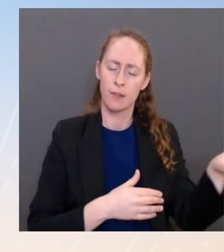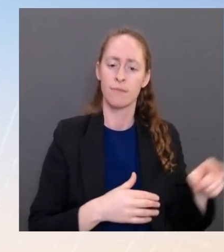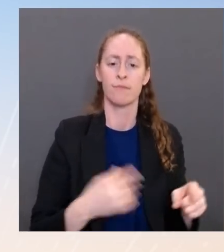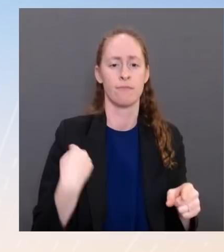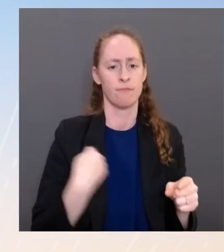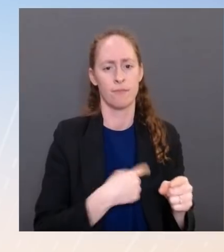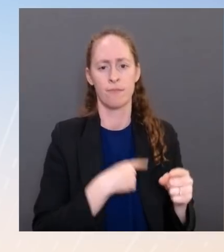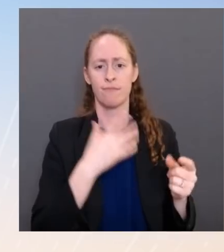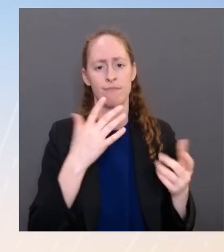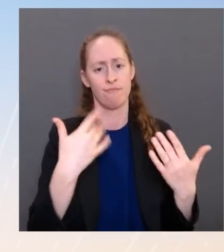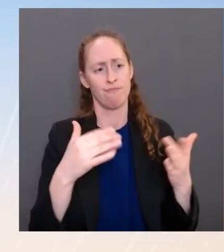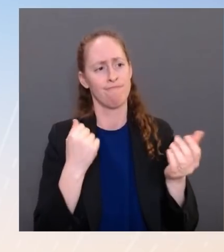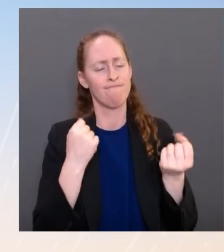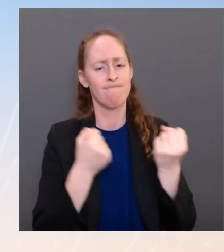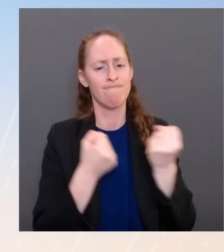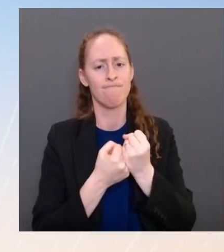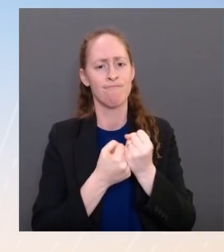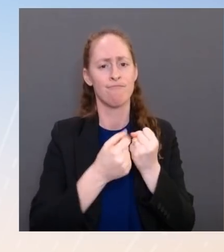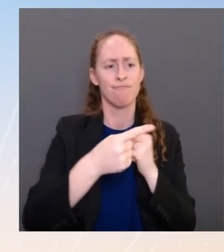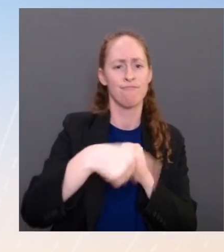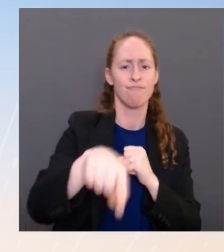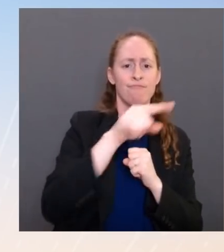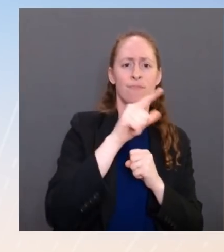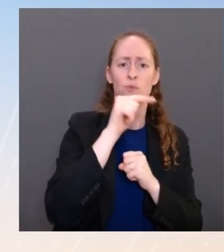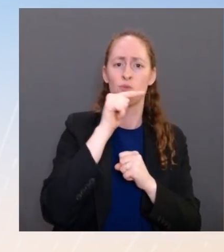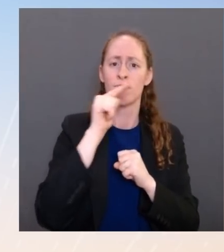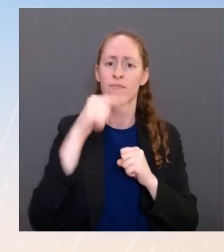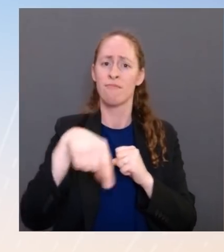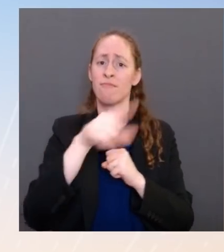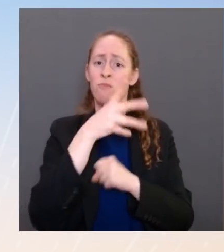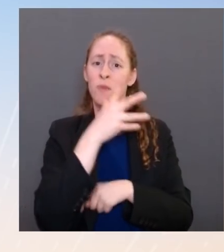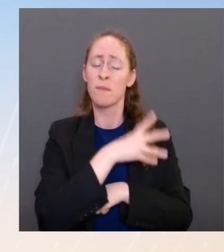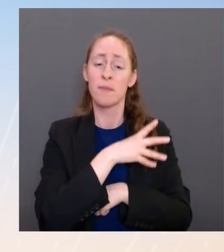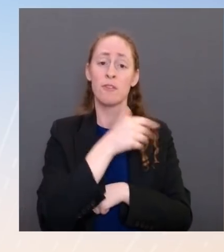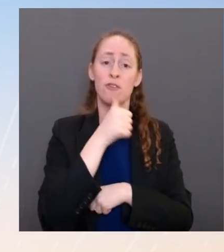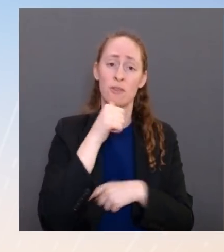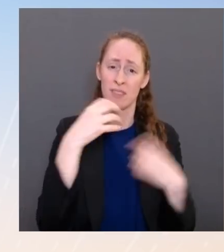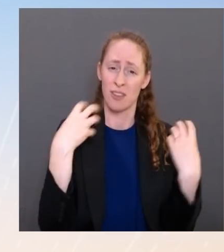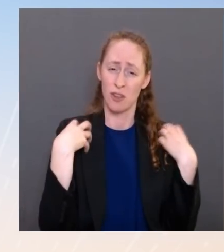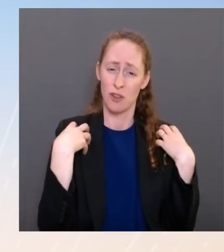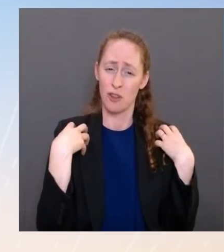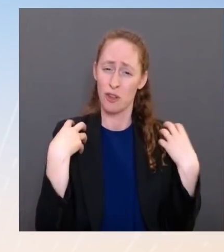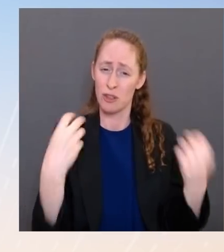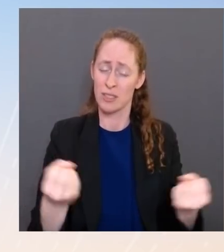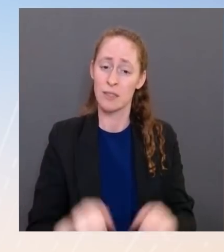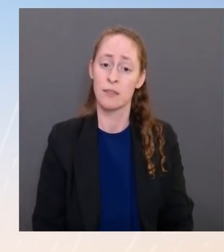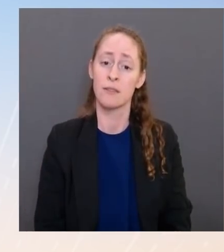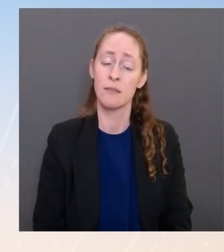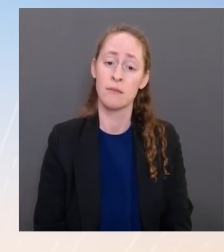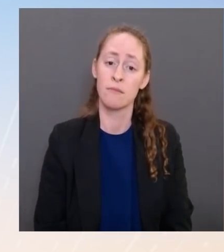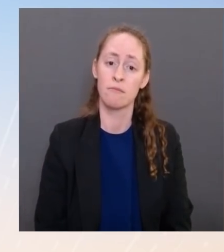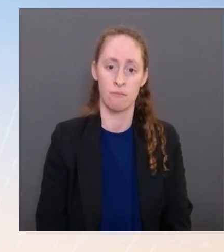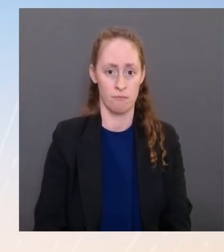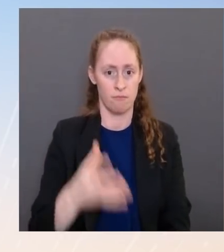No. These are women who have been courageously standing up against oppression, against the Taliban for decades.